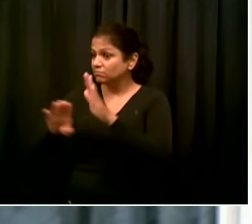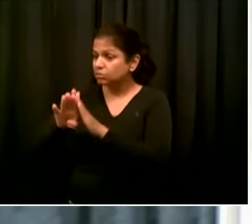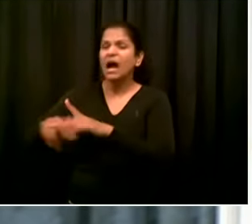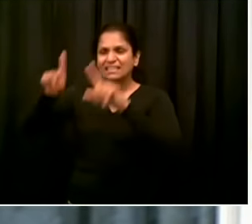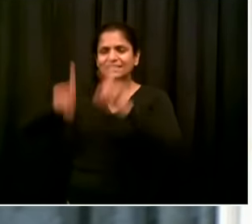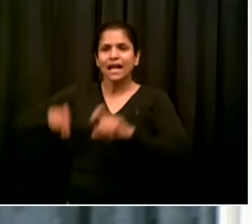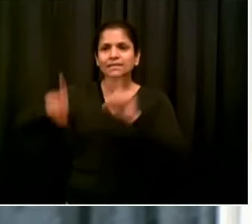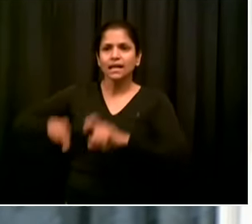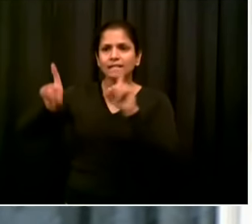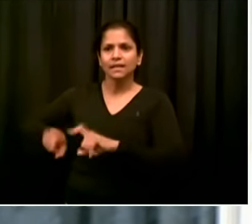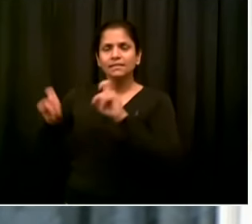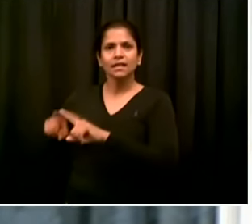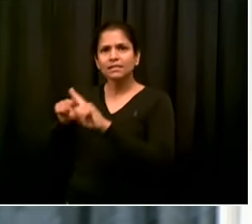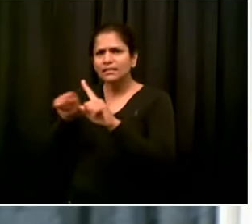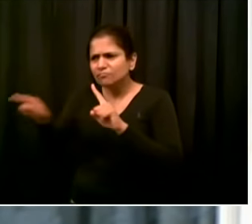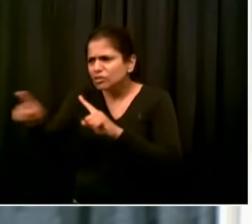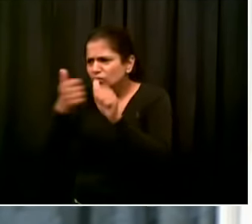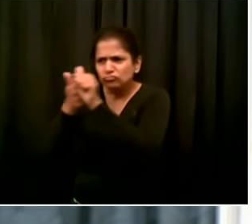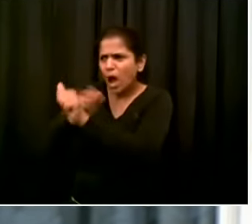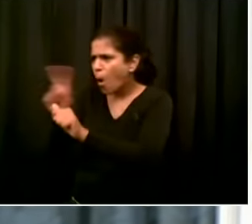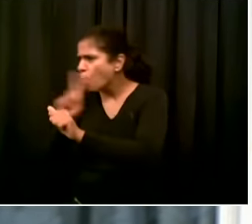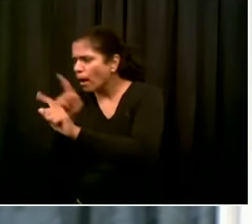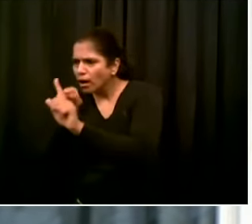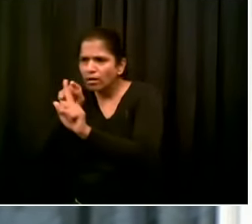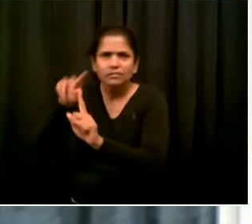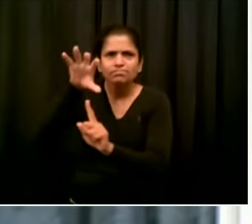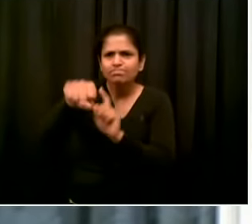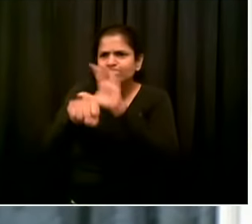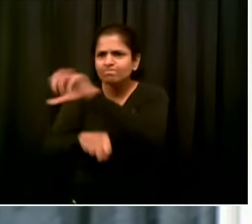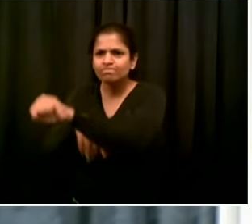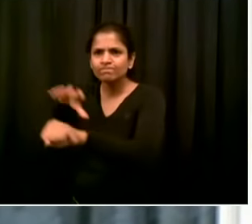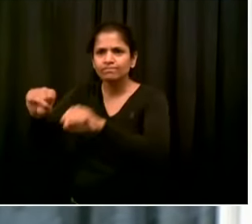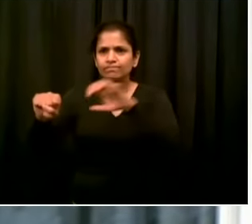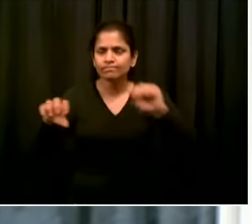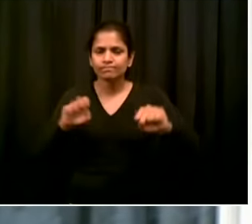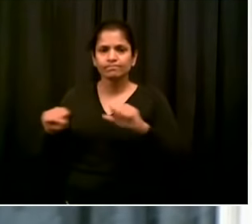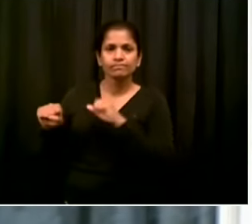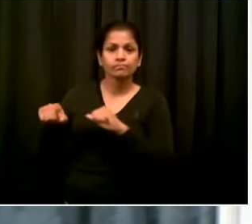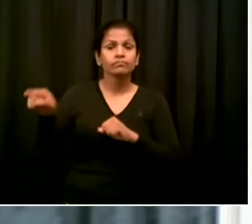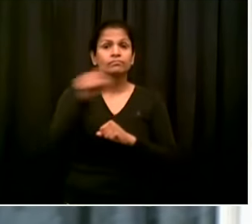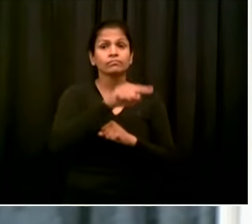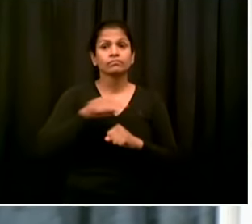GETTING IN TODAY AND SEE WHAT THEY ARE WILLING TO US. HAS THERE BEEN